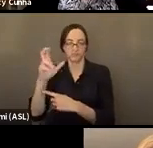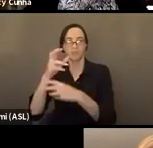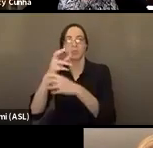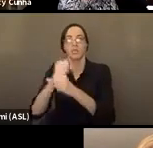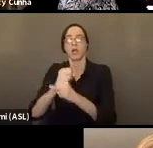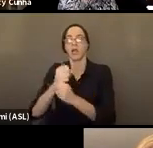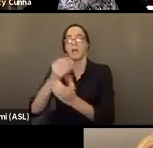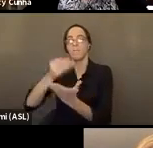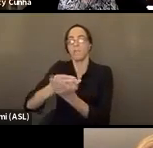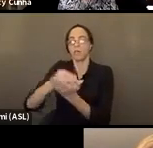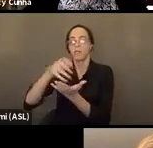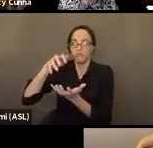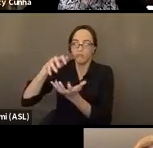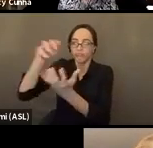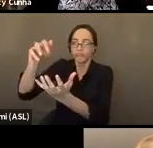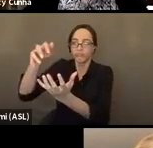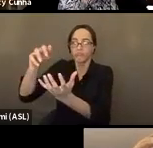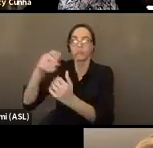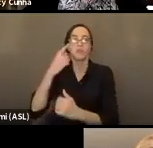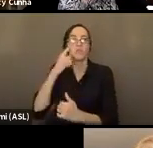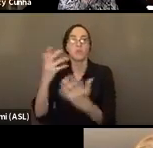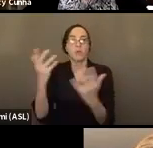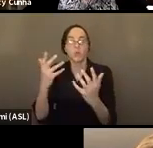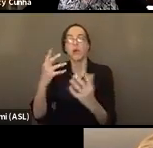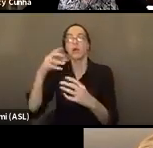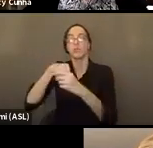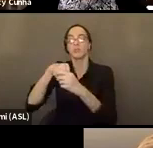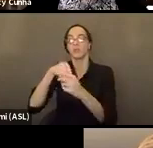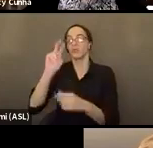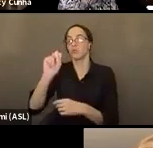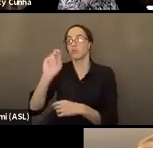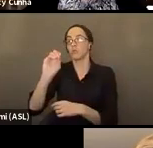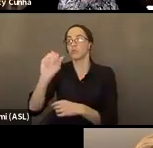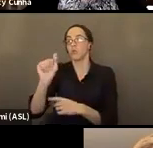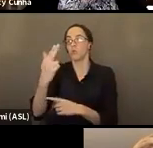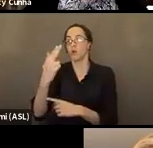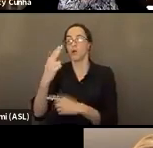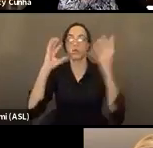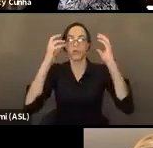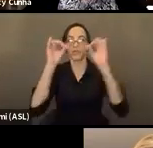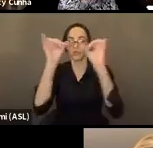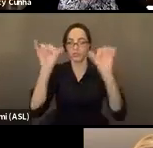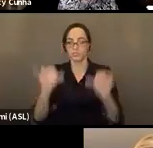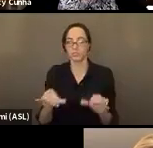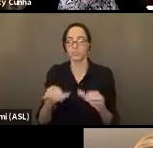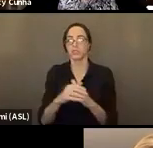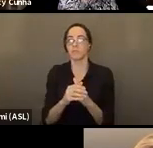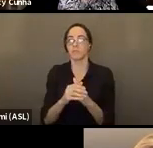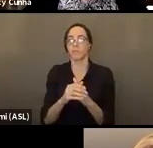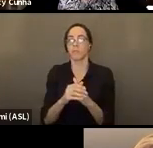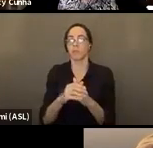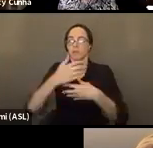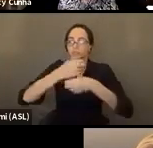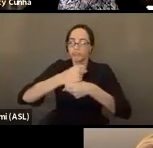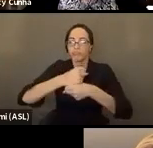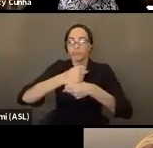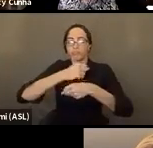radio systems noaa national something weather they're called weather radios and so that's